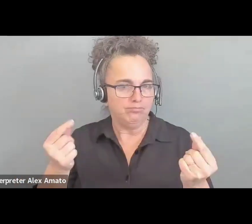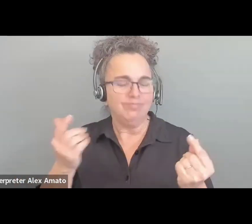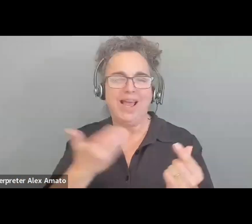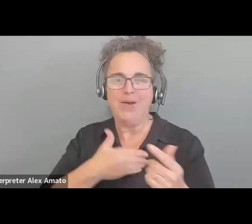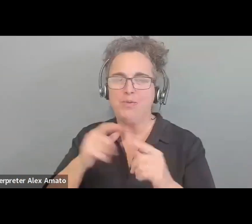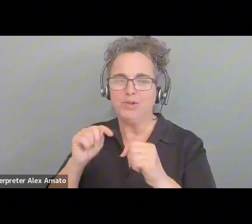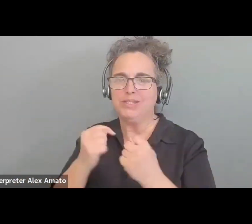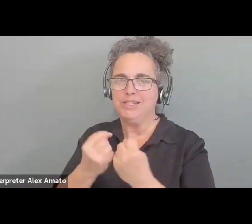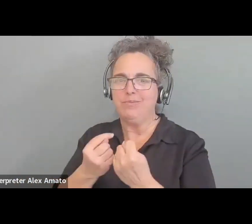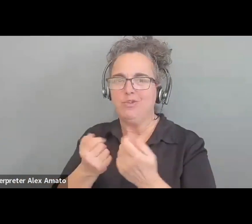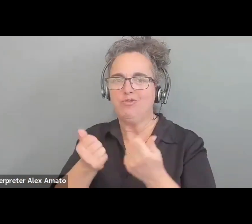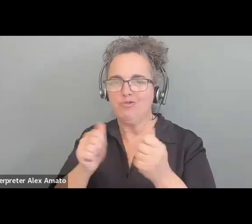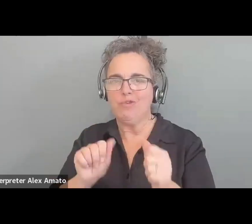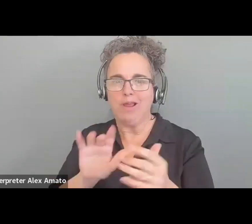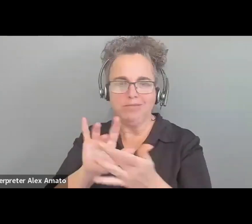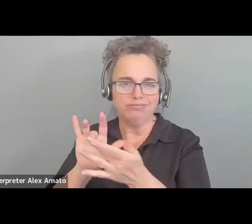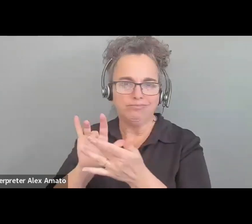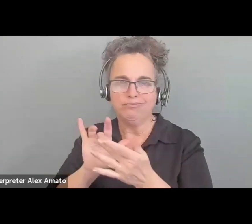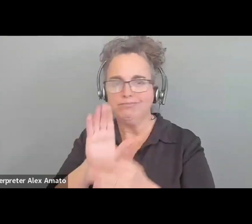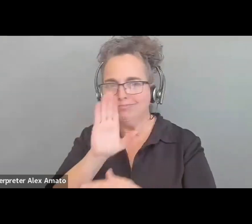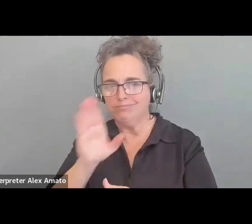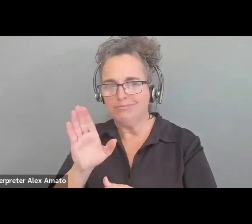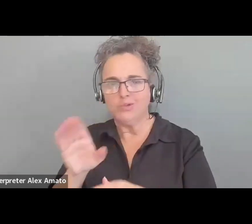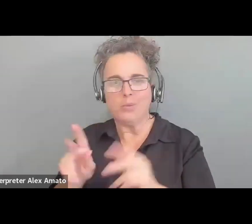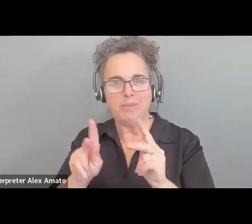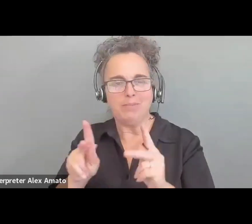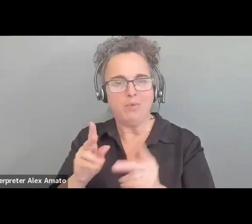and reach out to folks if we can and share more resources.